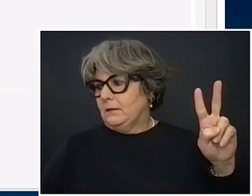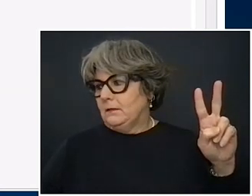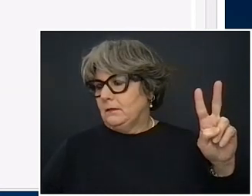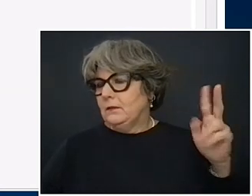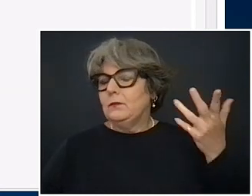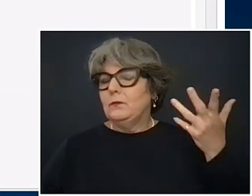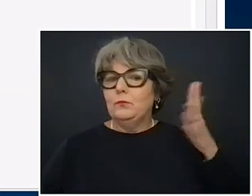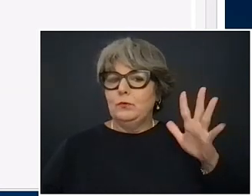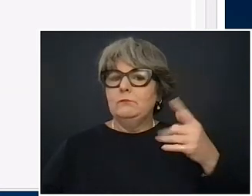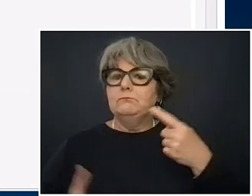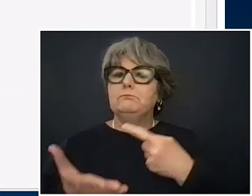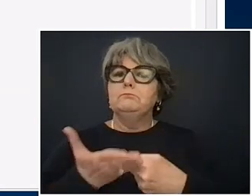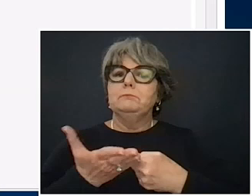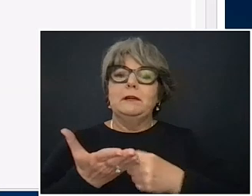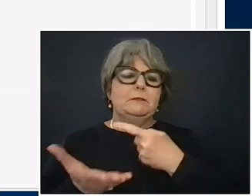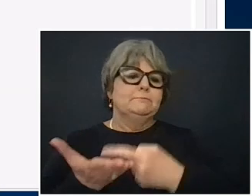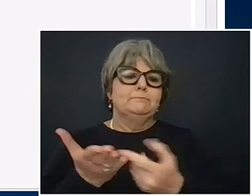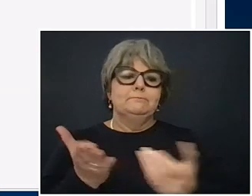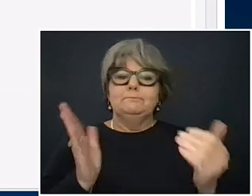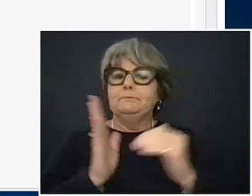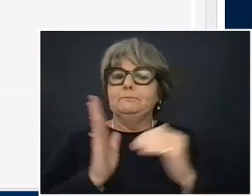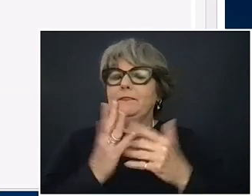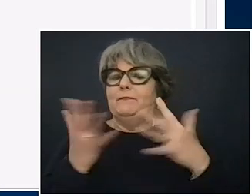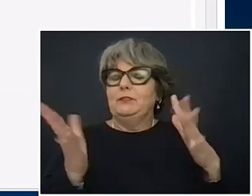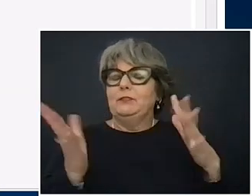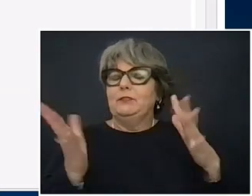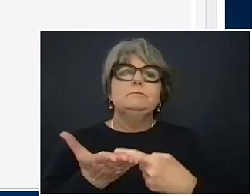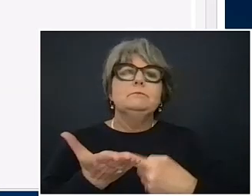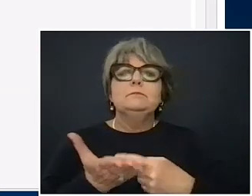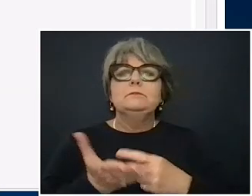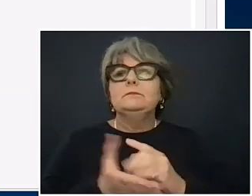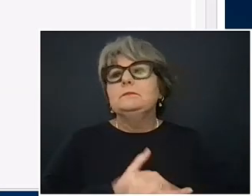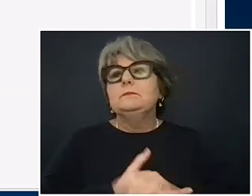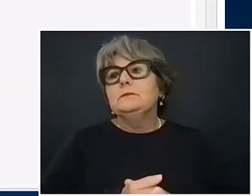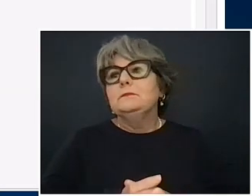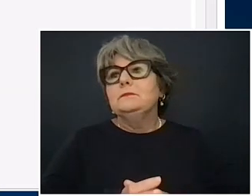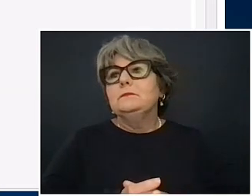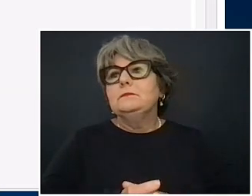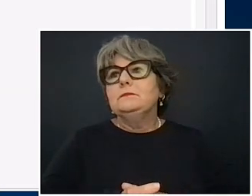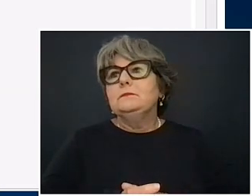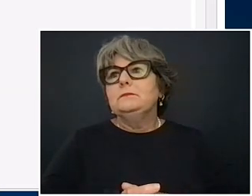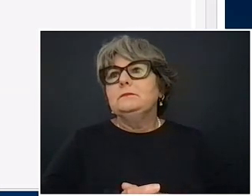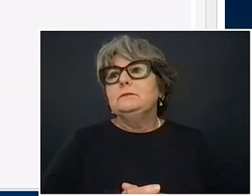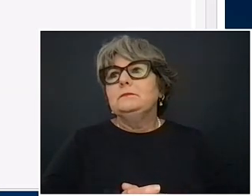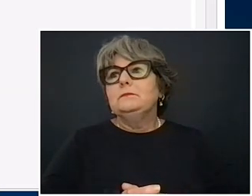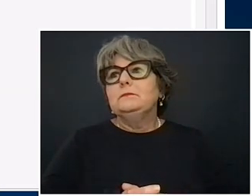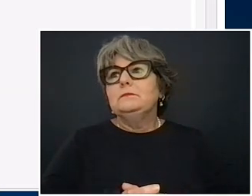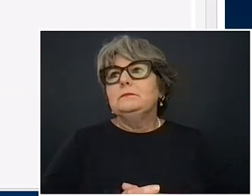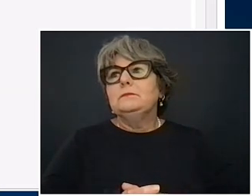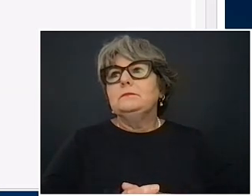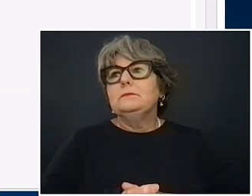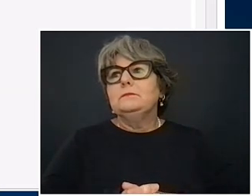So I won't go through them again. But we do have some. Yeah, we do have some strikethroughs in